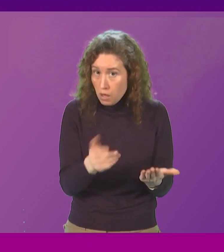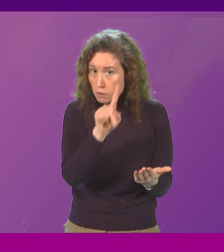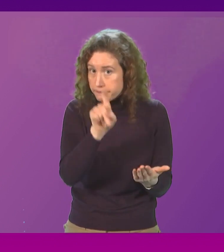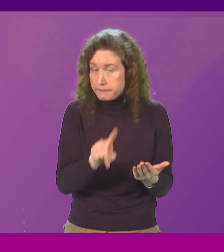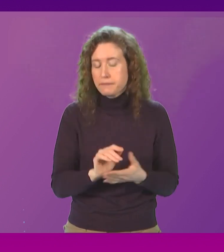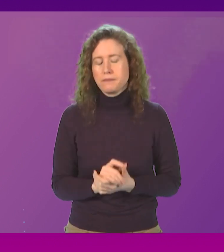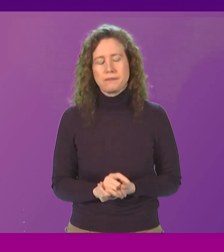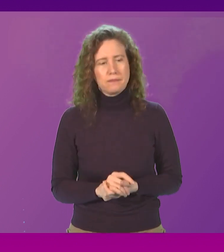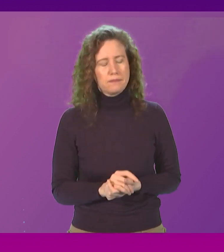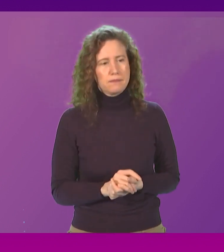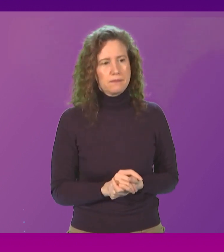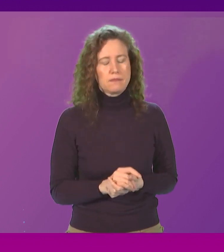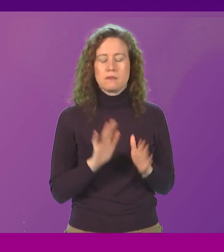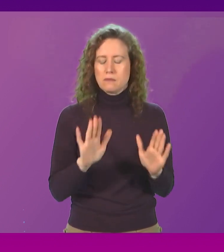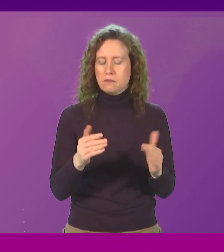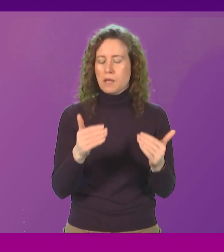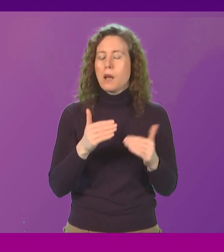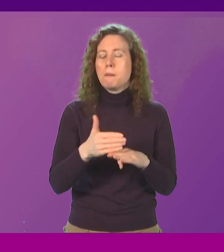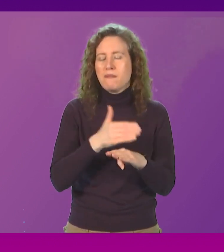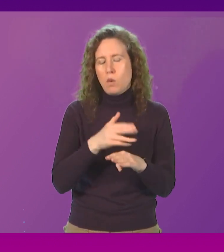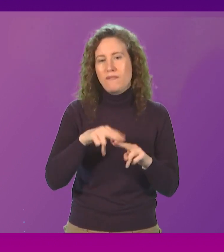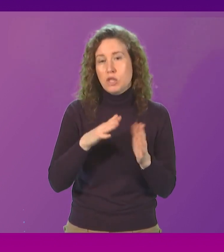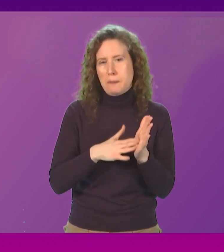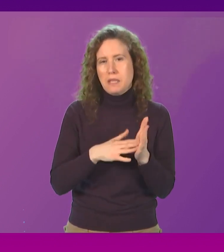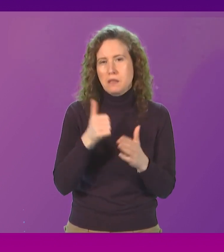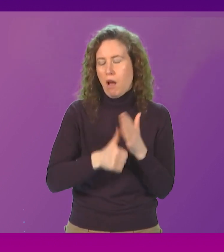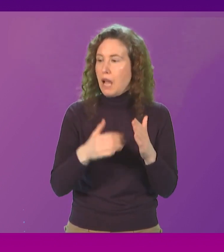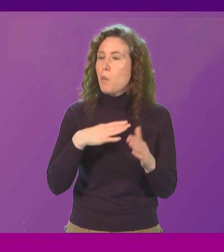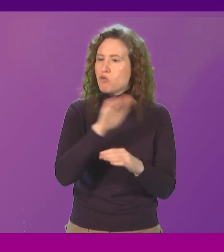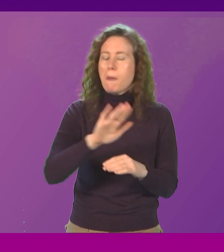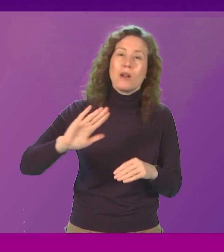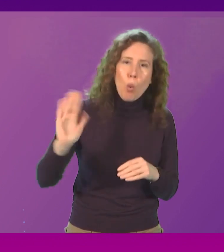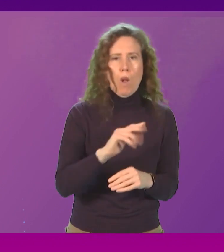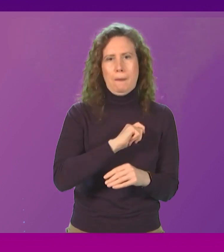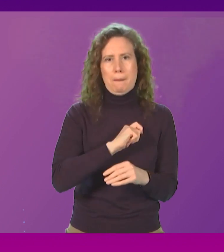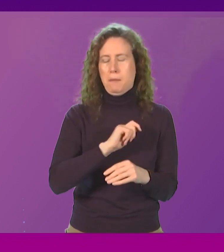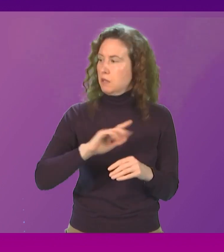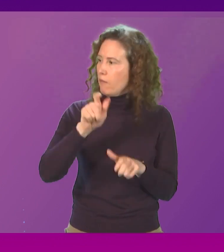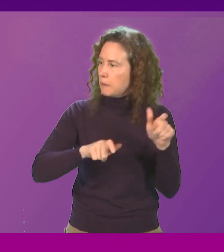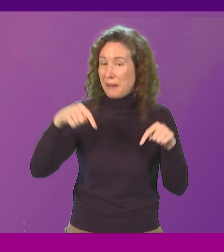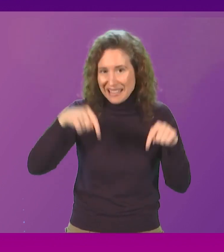Before the First Minister responds, I remind all members of the requirement that we not